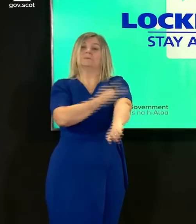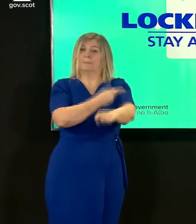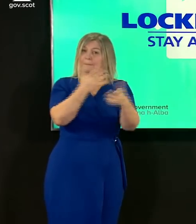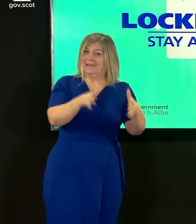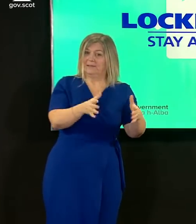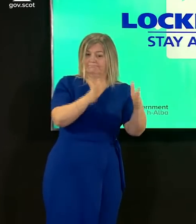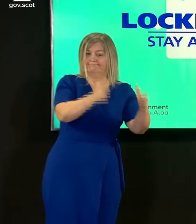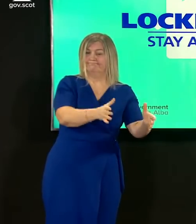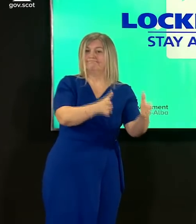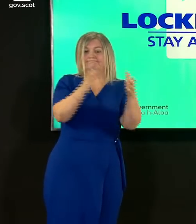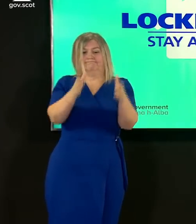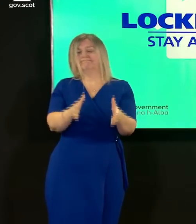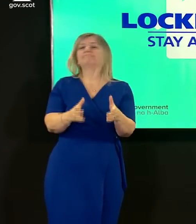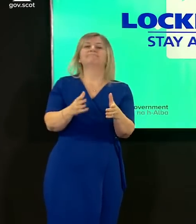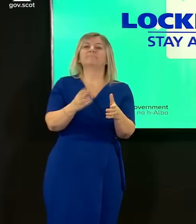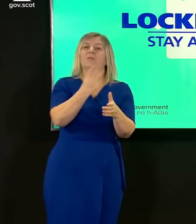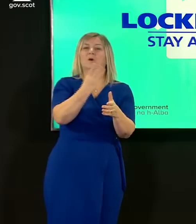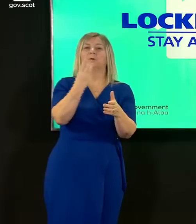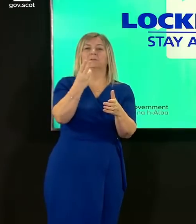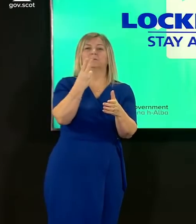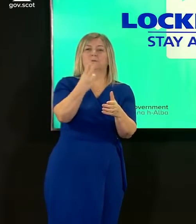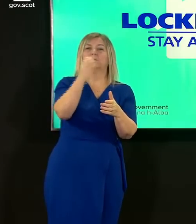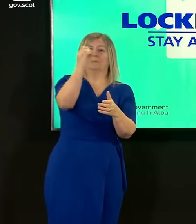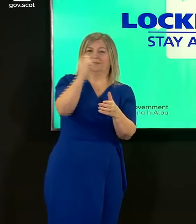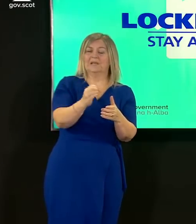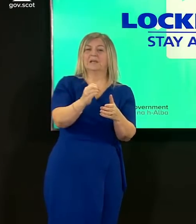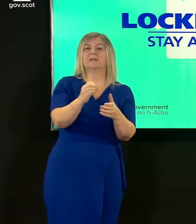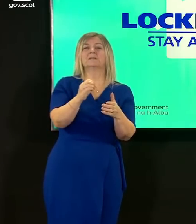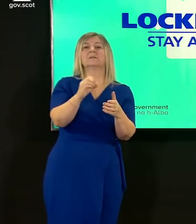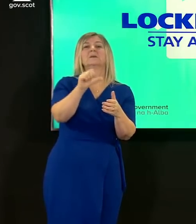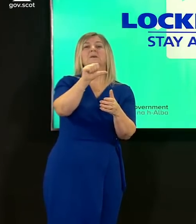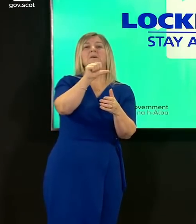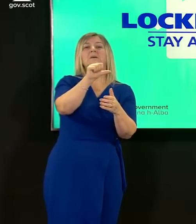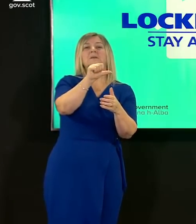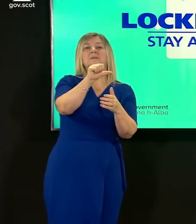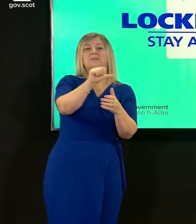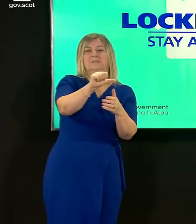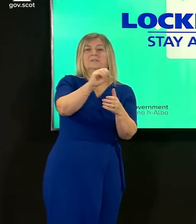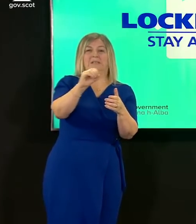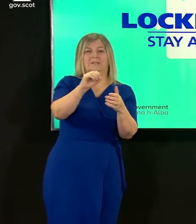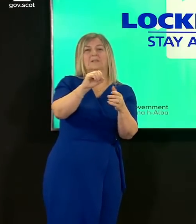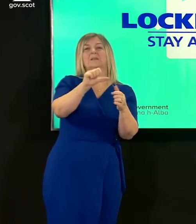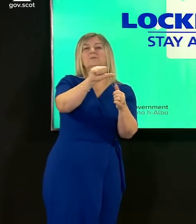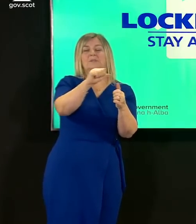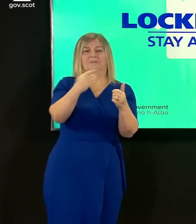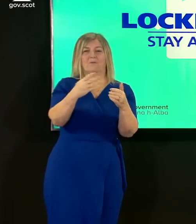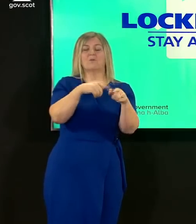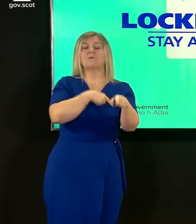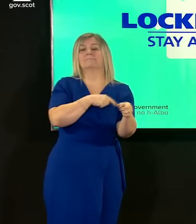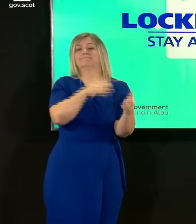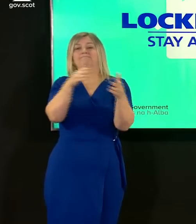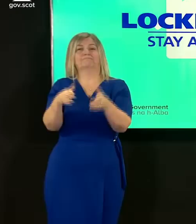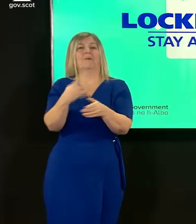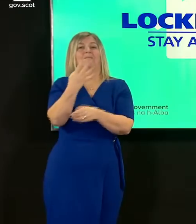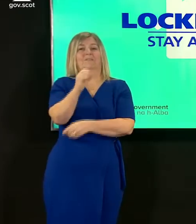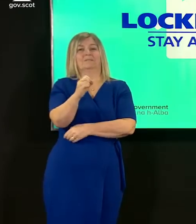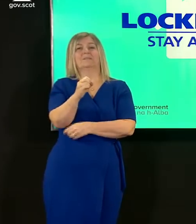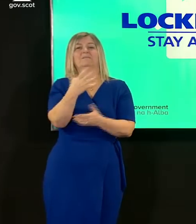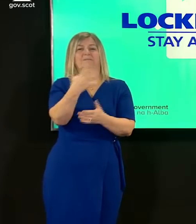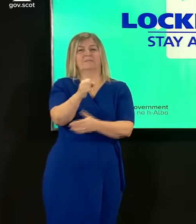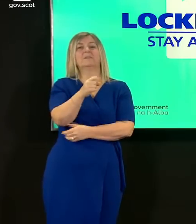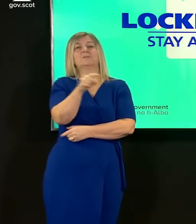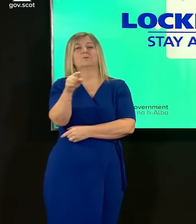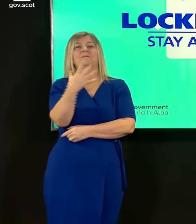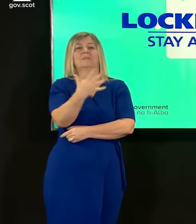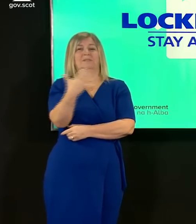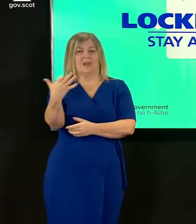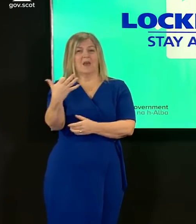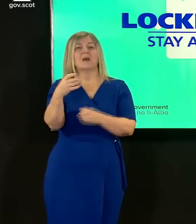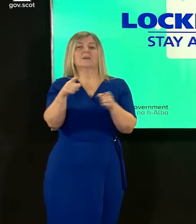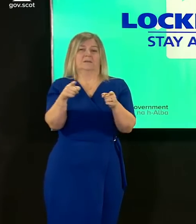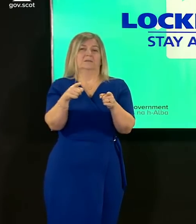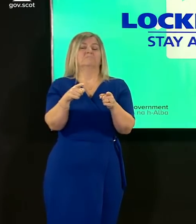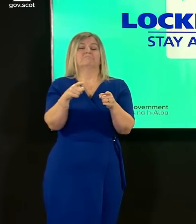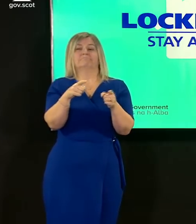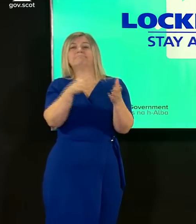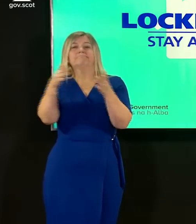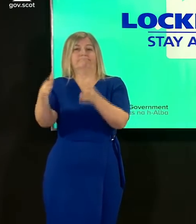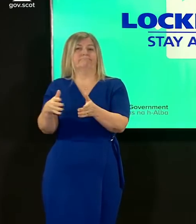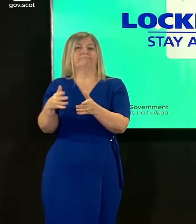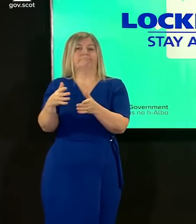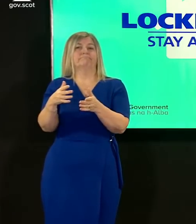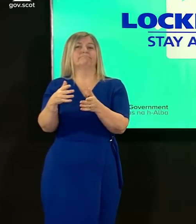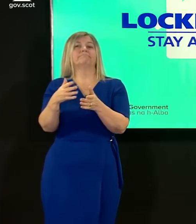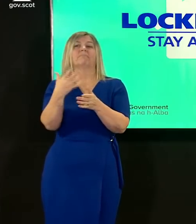so have 32 percent of 60 to 64 year olds 27 per cent of 55 to 59 year olds and 22 per cent of 50 to 54 year olds